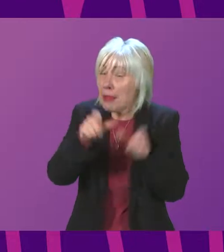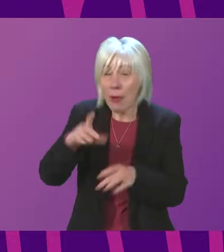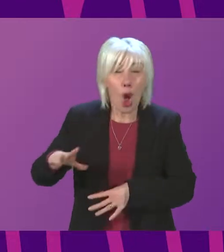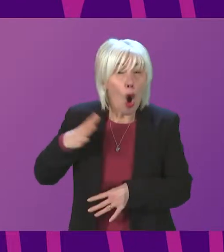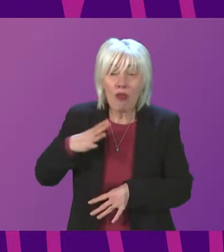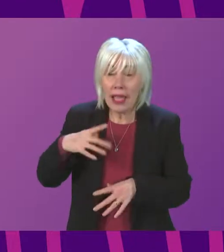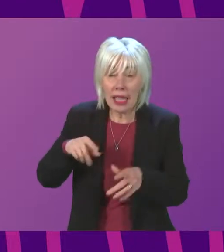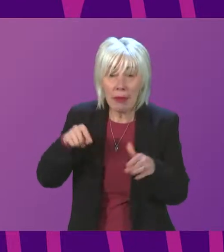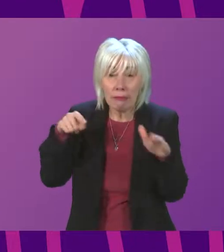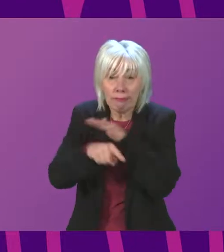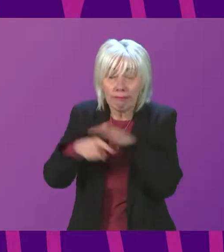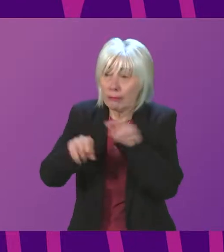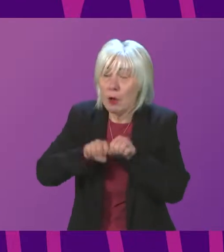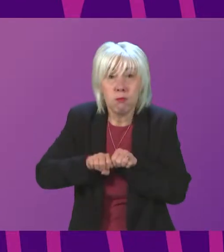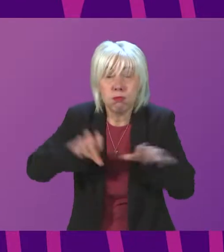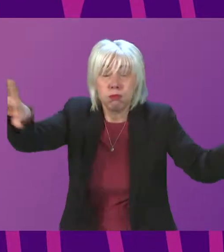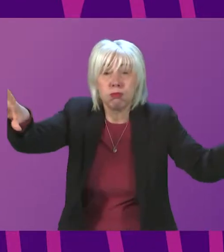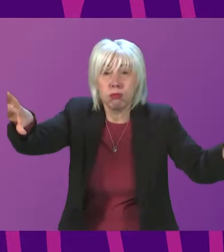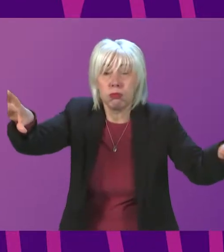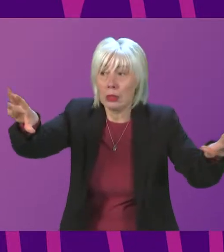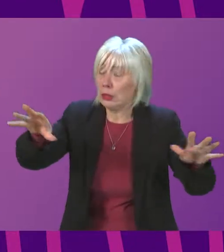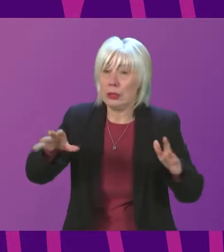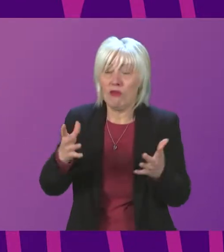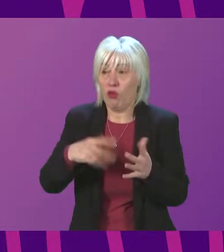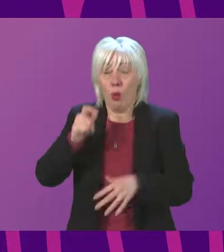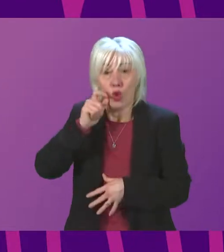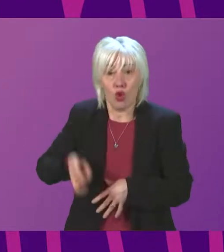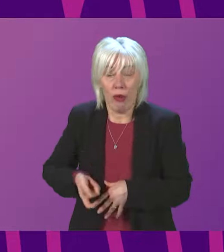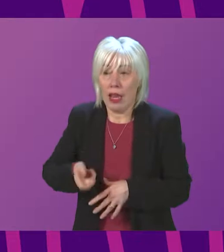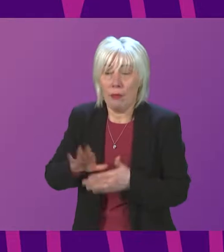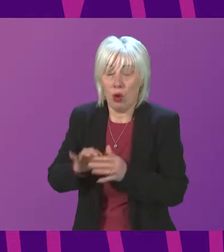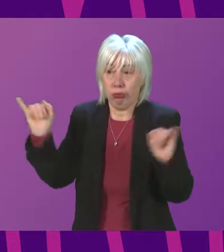displaced from Ukraine, as they flee the horror that is unfolding there.